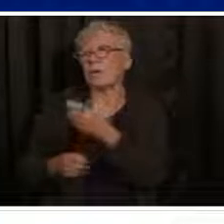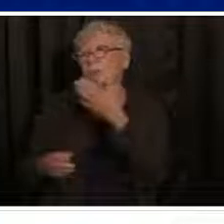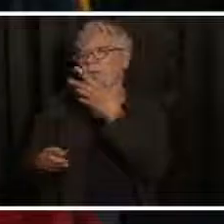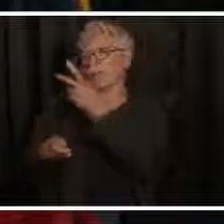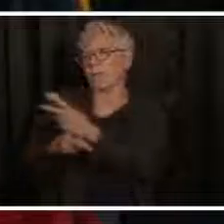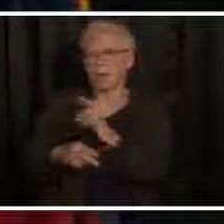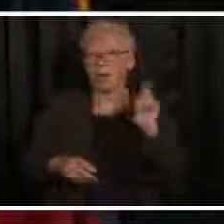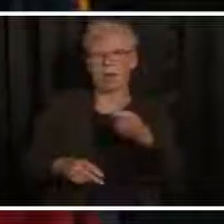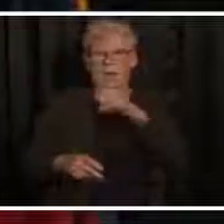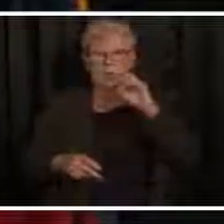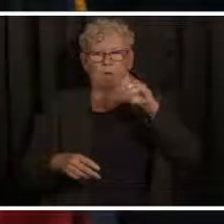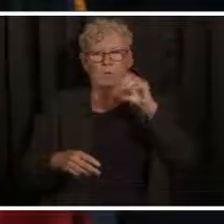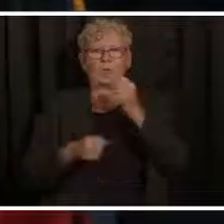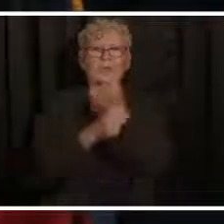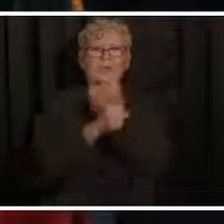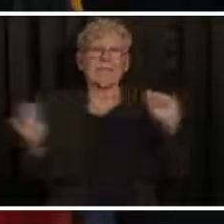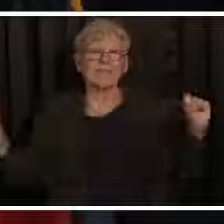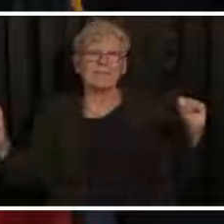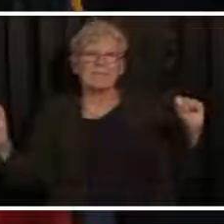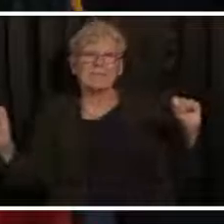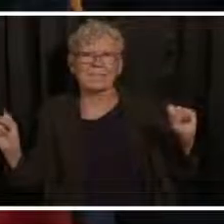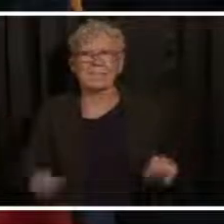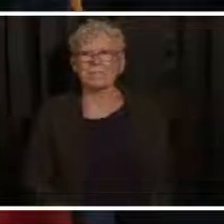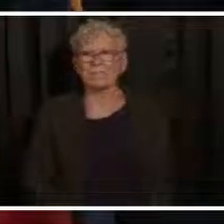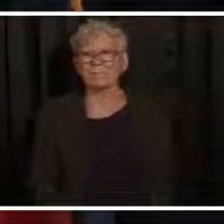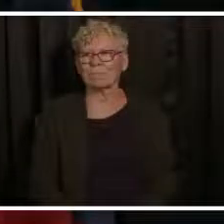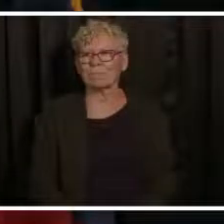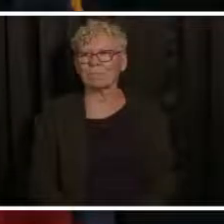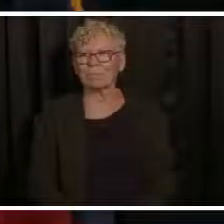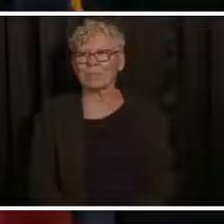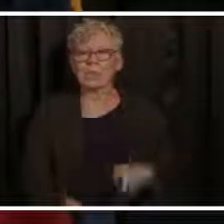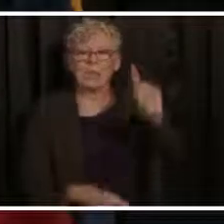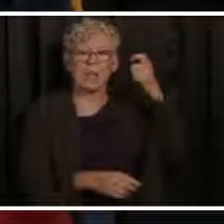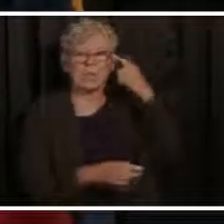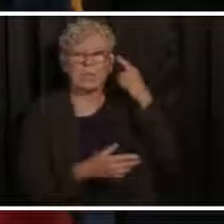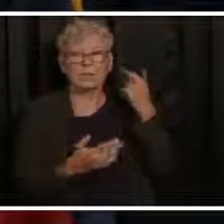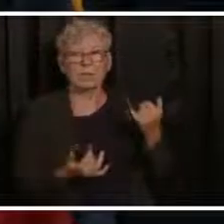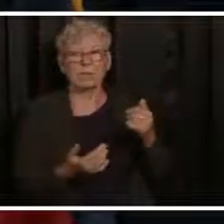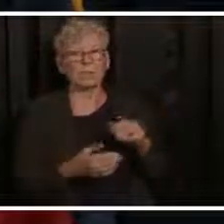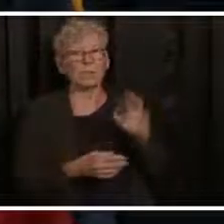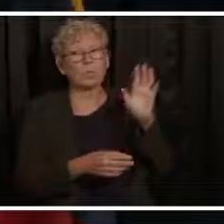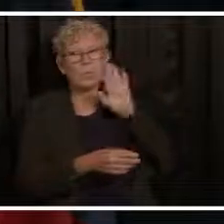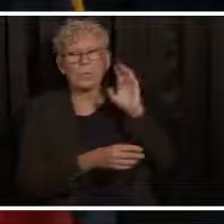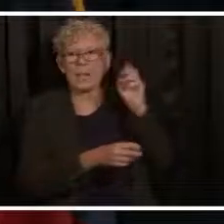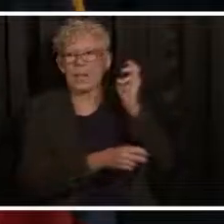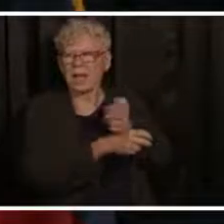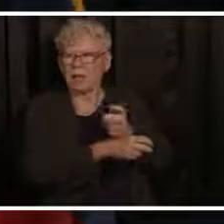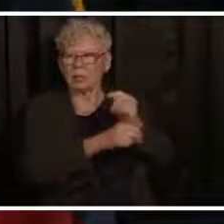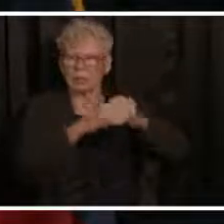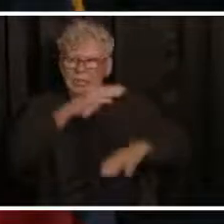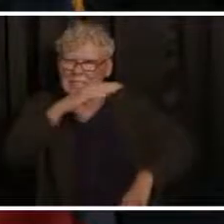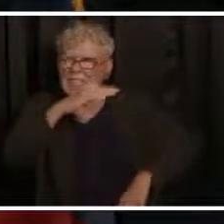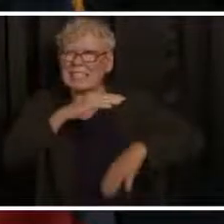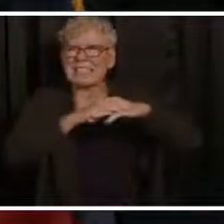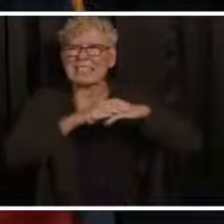uh you know, it's it's going to be harder to get to from seventy to 80% than it was to get from zero to 70% but we are